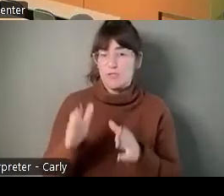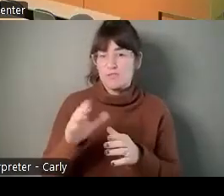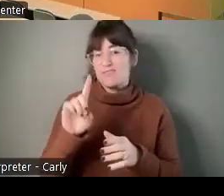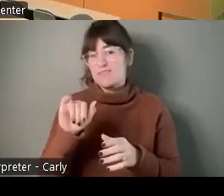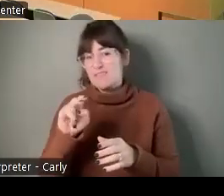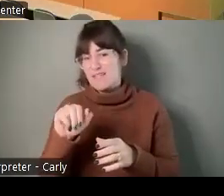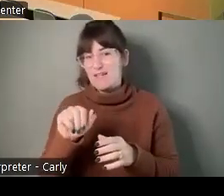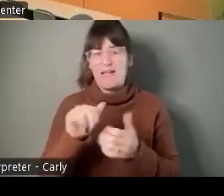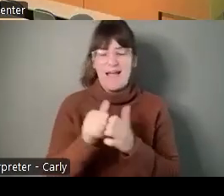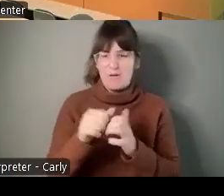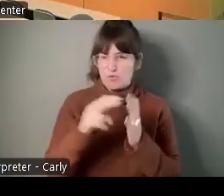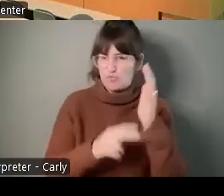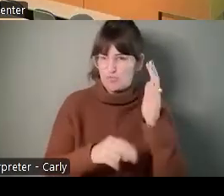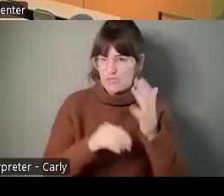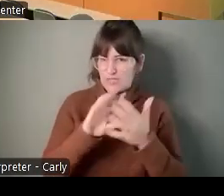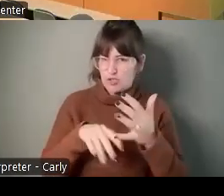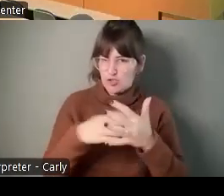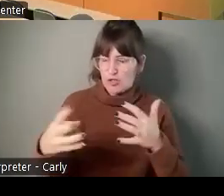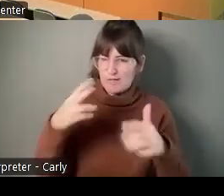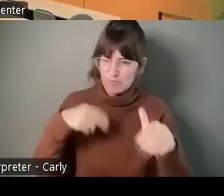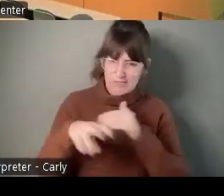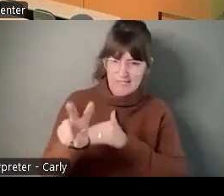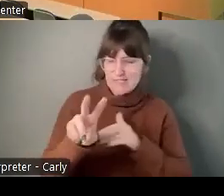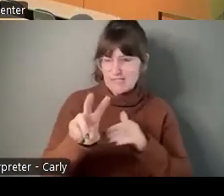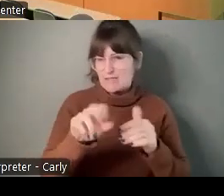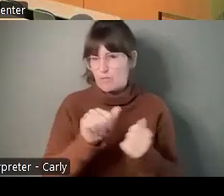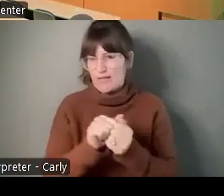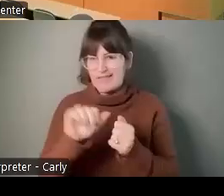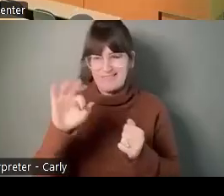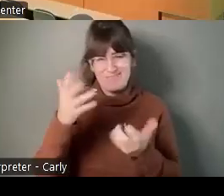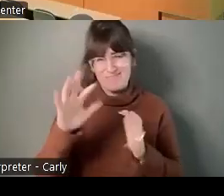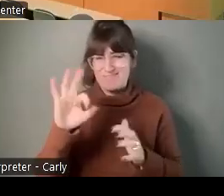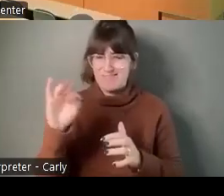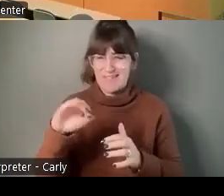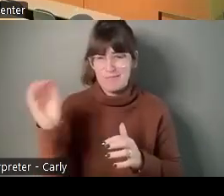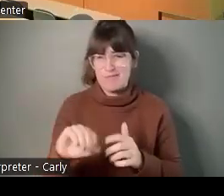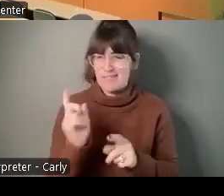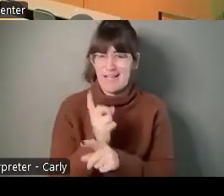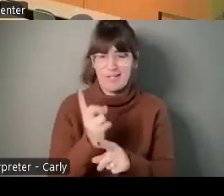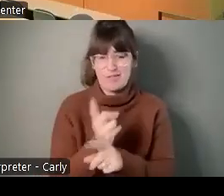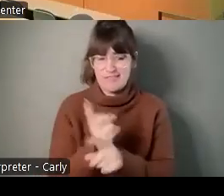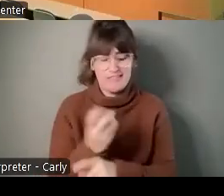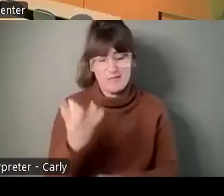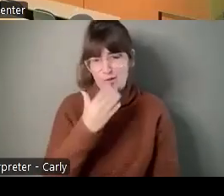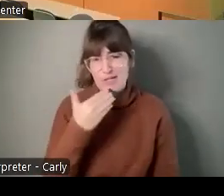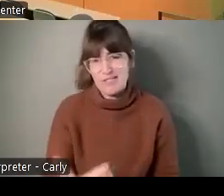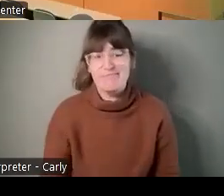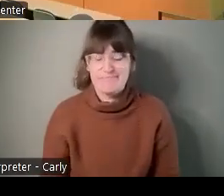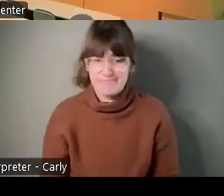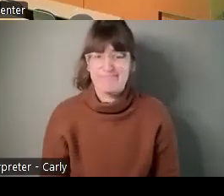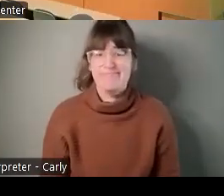how to read a chart predicted with 90 something high 90% accuracy uh who would have aggression